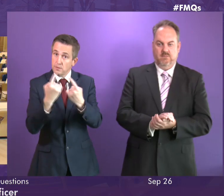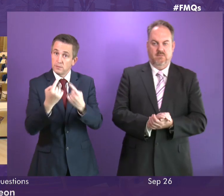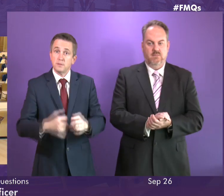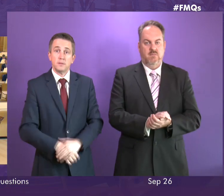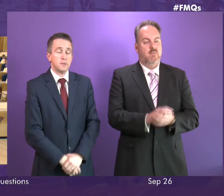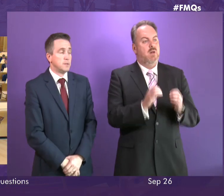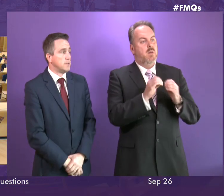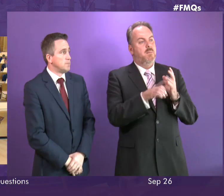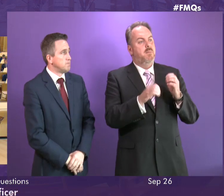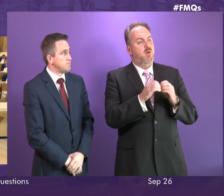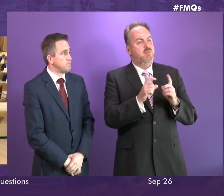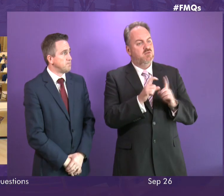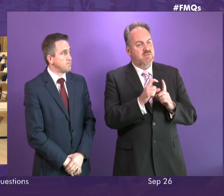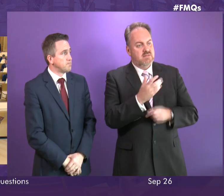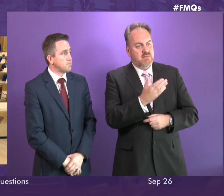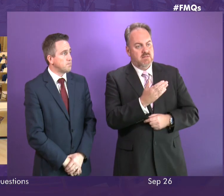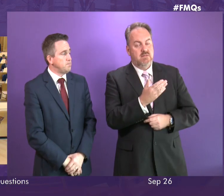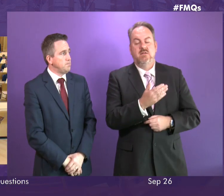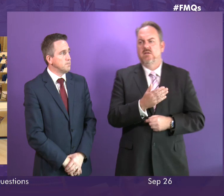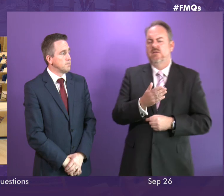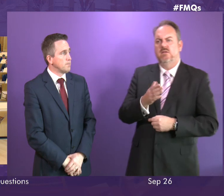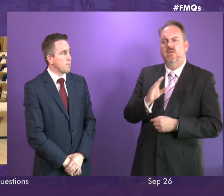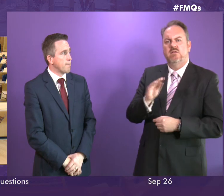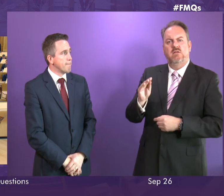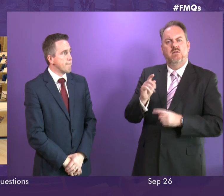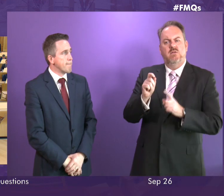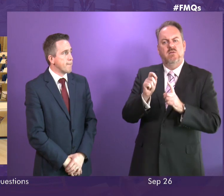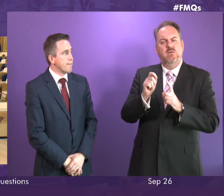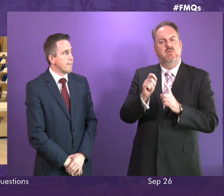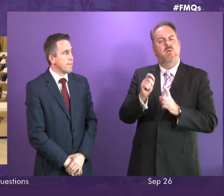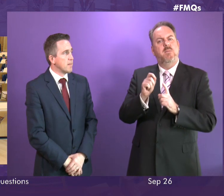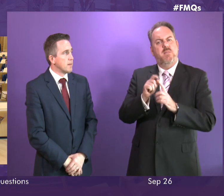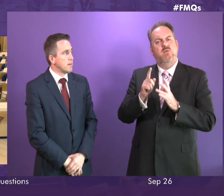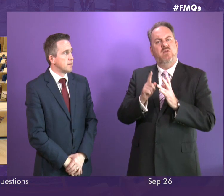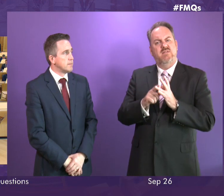Street Valium Bob Doris (Glasgow Maryhill and Springburn) (SNP): Posters have been appearing in communities that I serve with the words